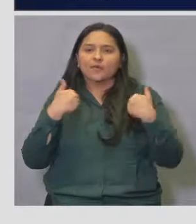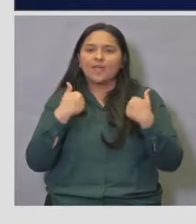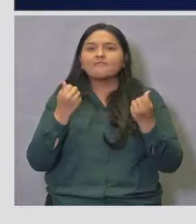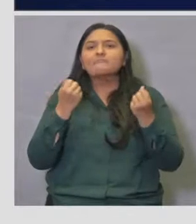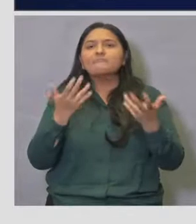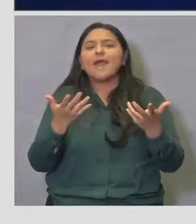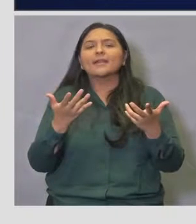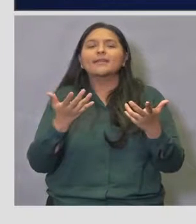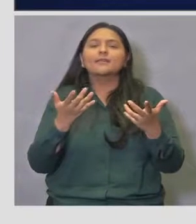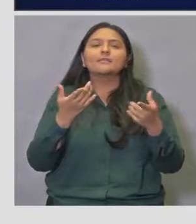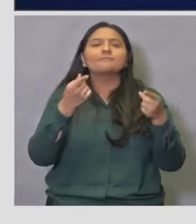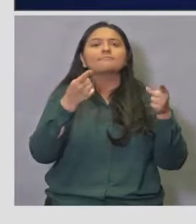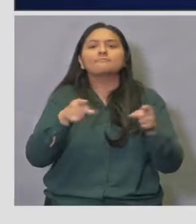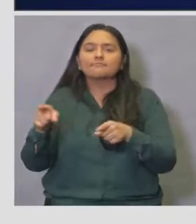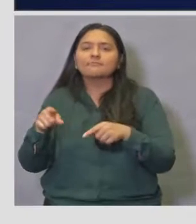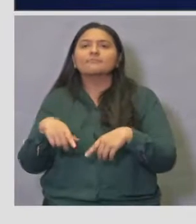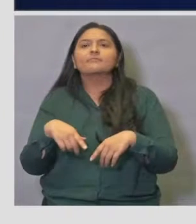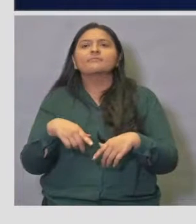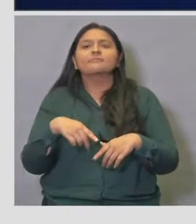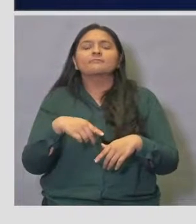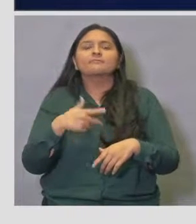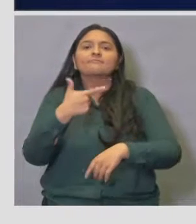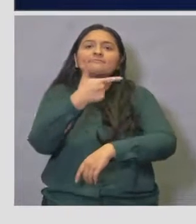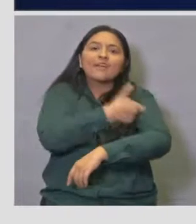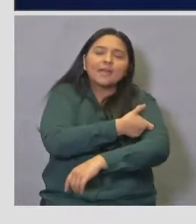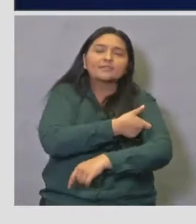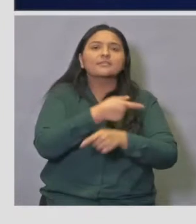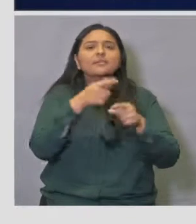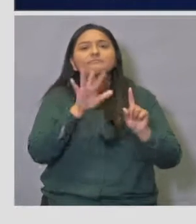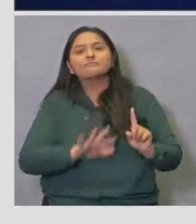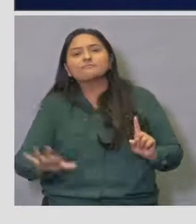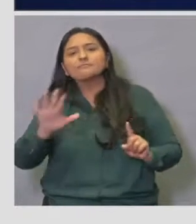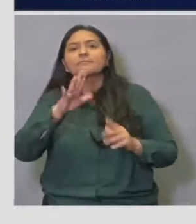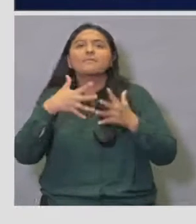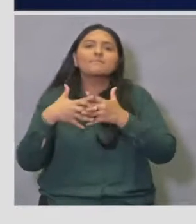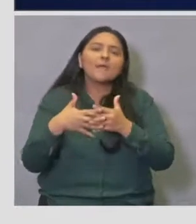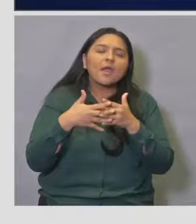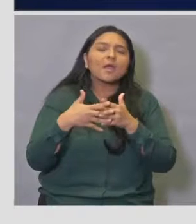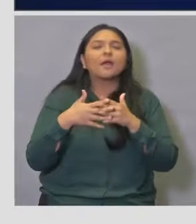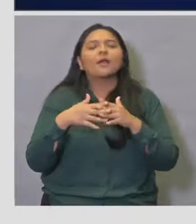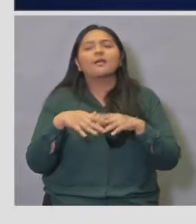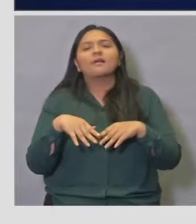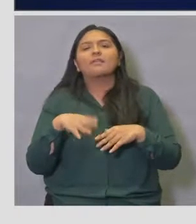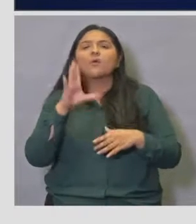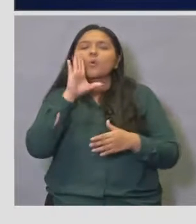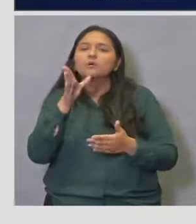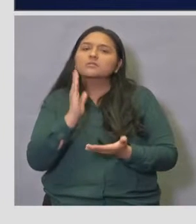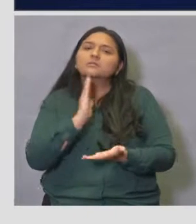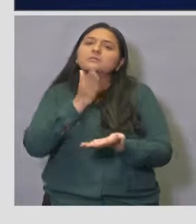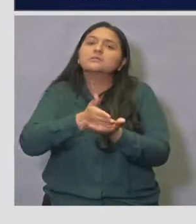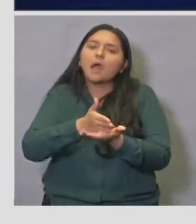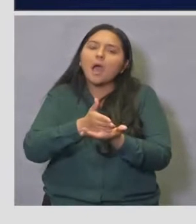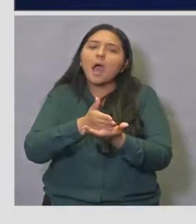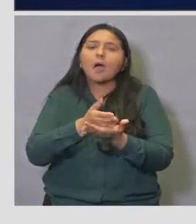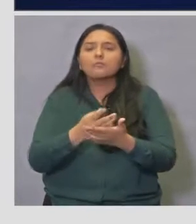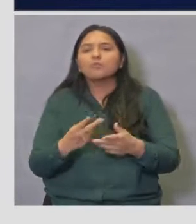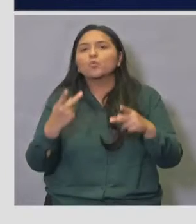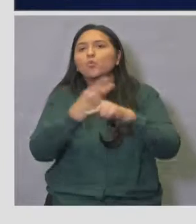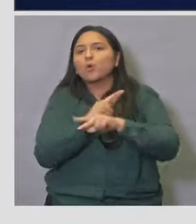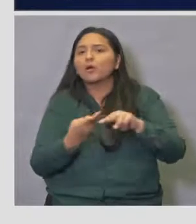HAVE SORT OF MANY BACKSTOPS